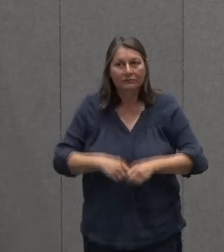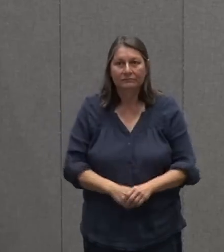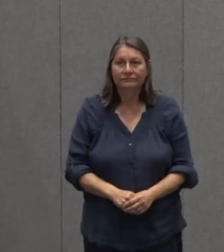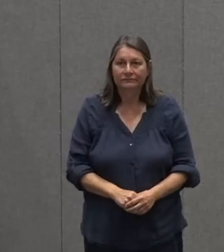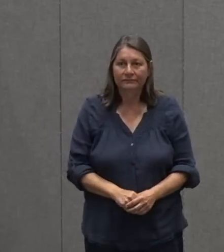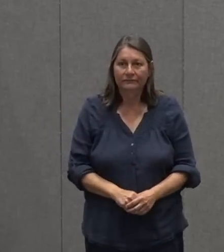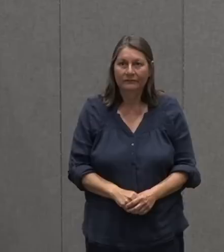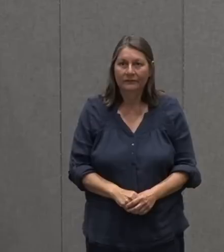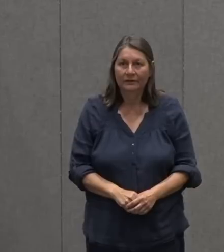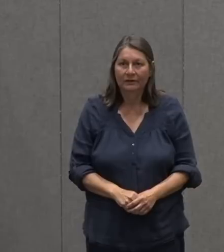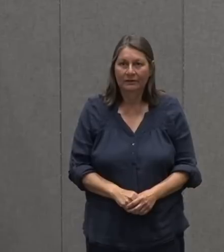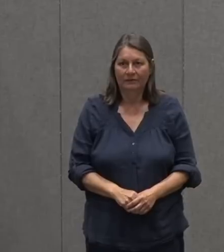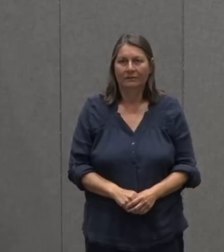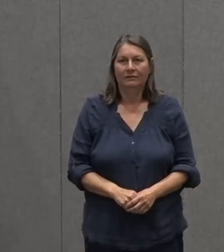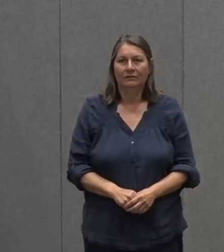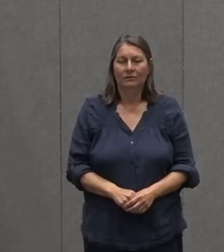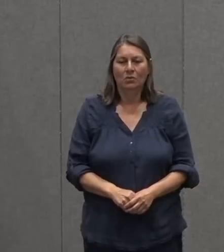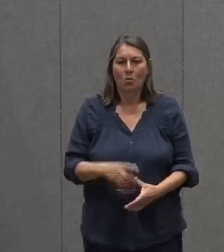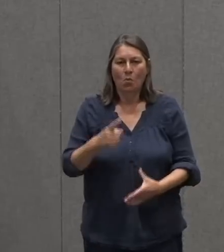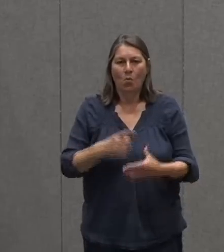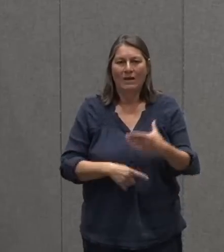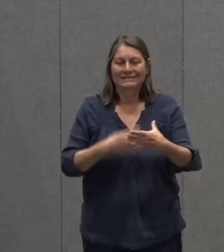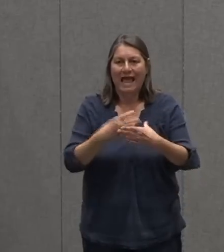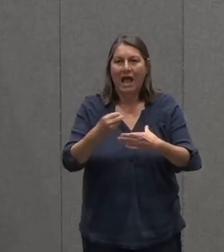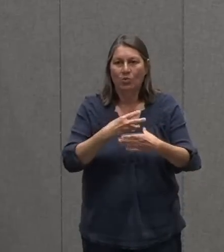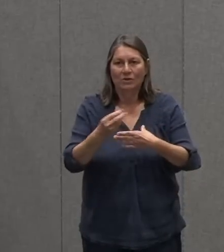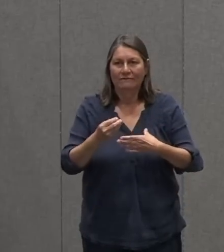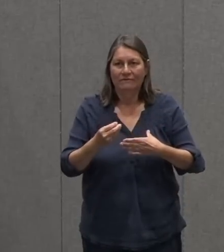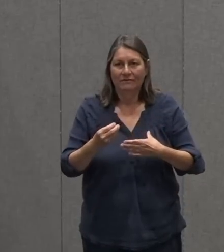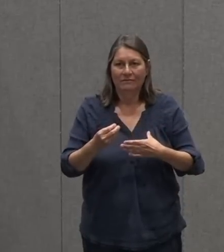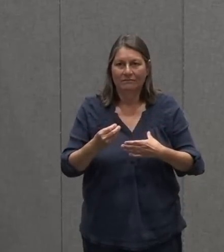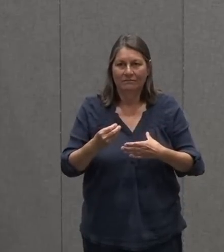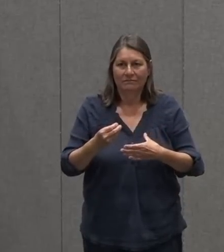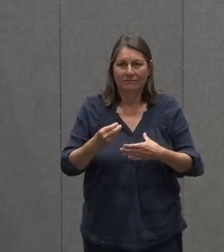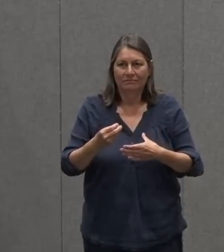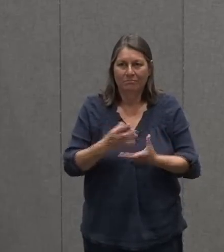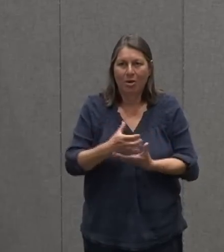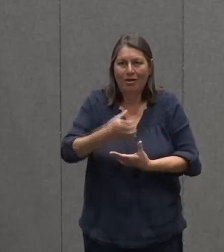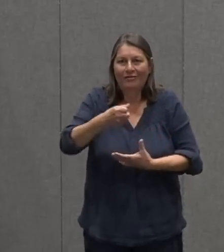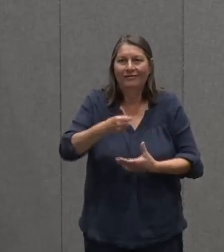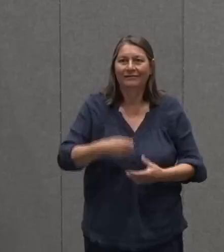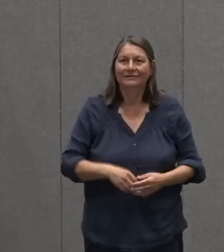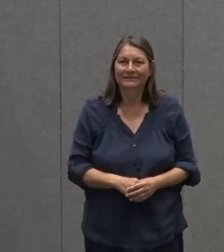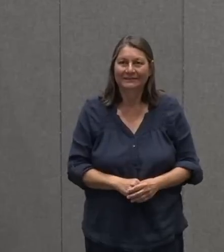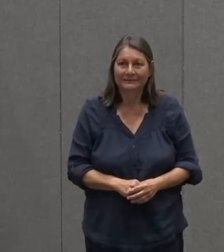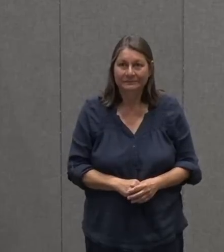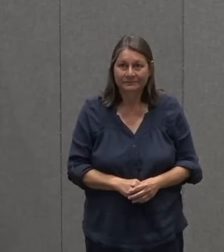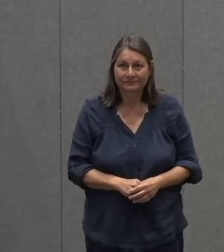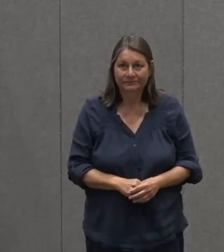What is coming out of this bottle? Whoa! It's about to overflow. So if you think it's soda,